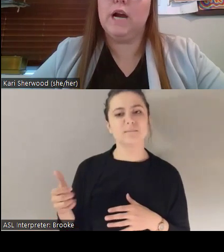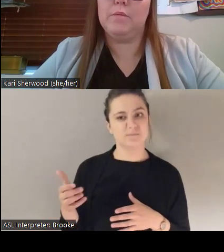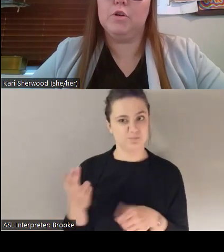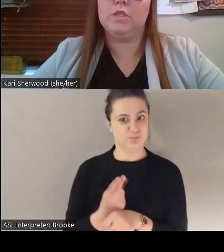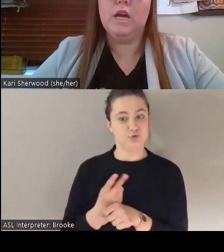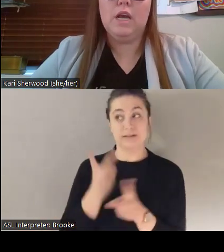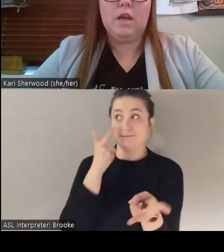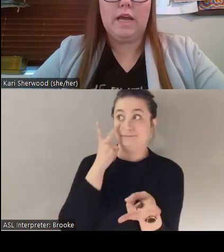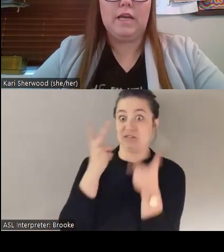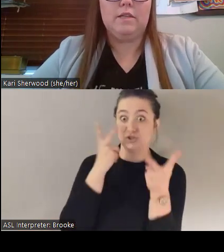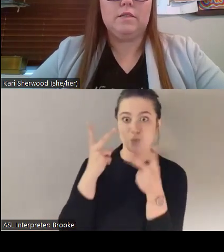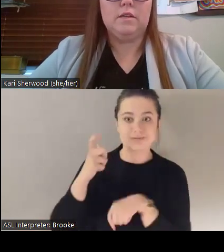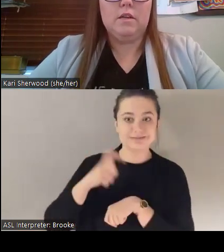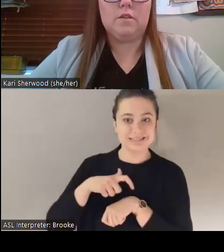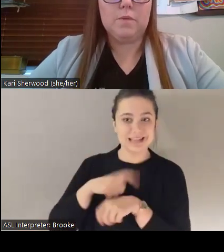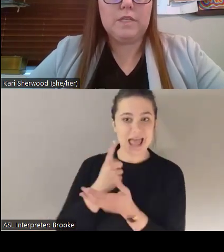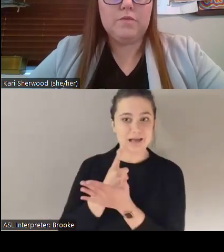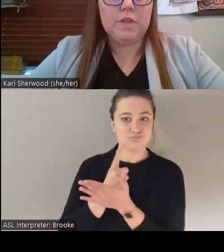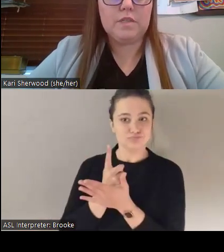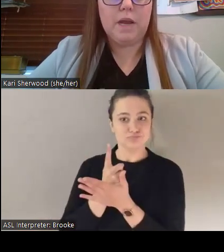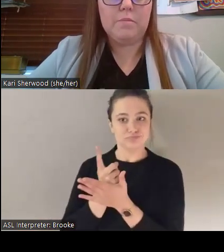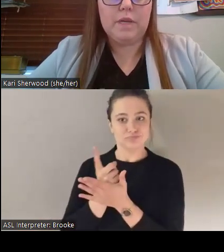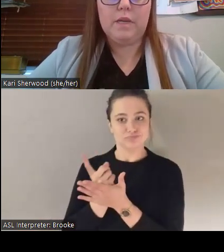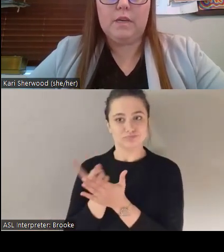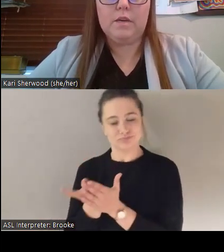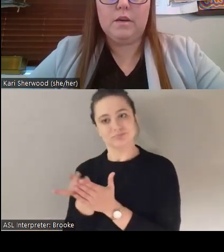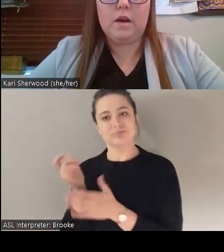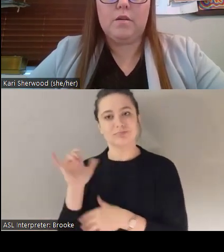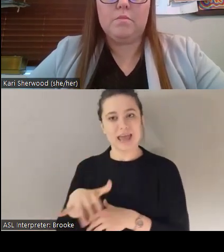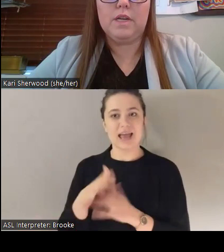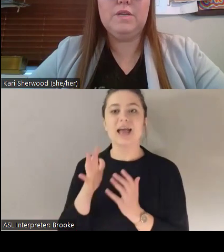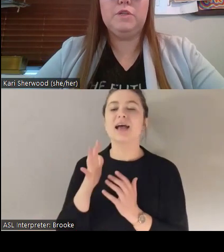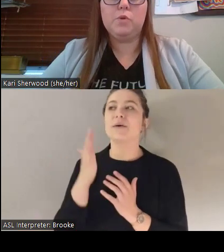timers. And the reason for this might be an individual